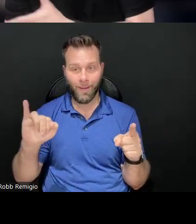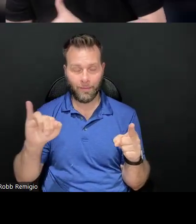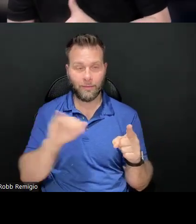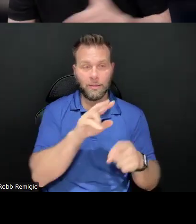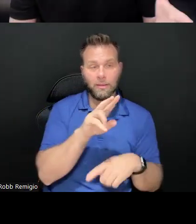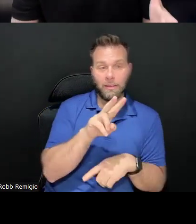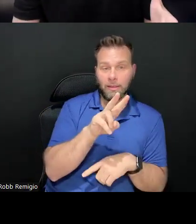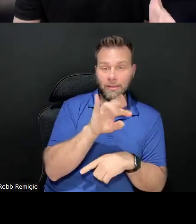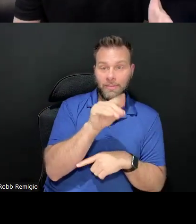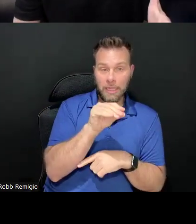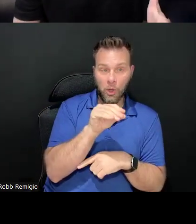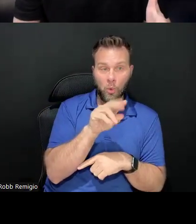right is a picture of a Video